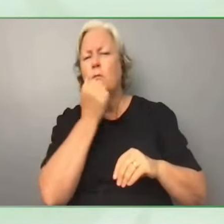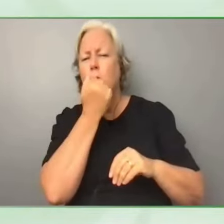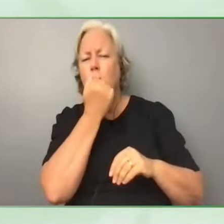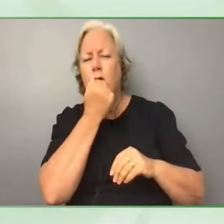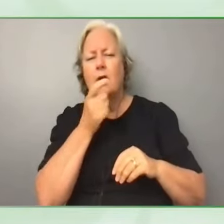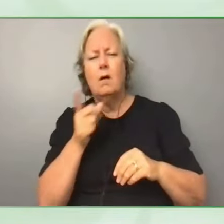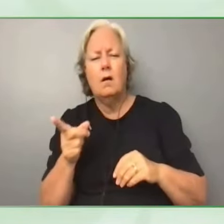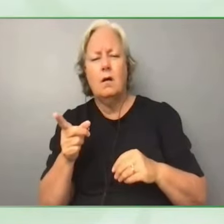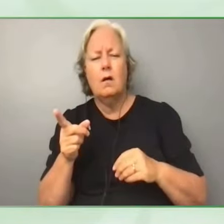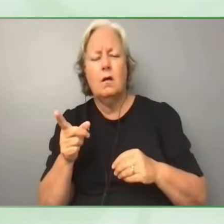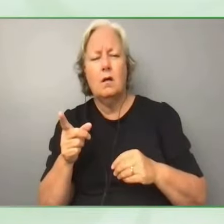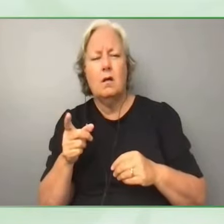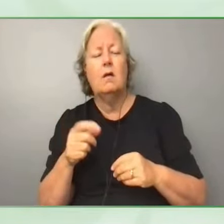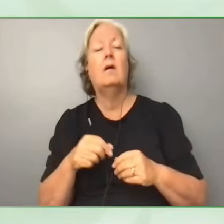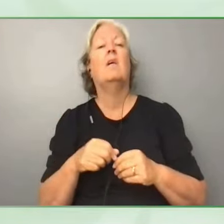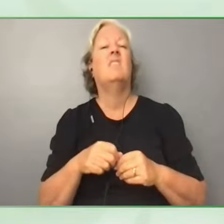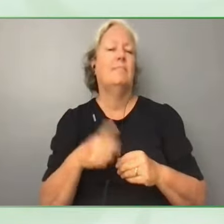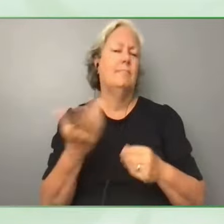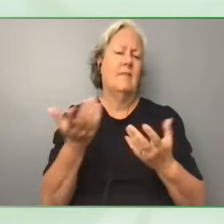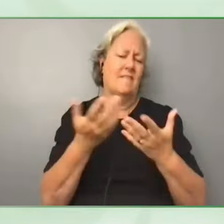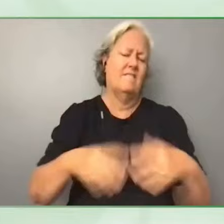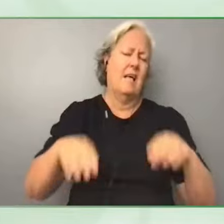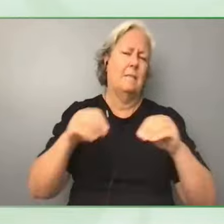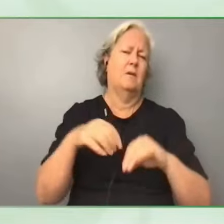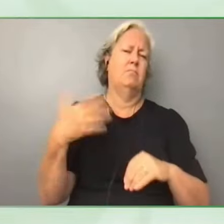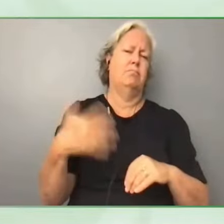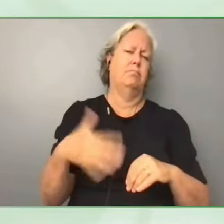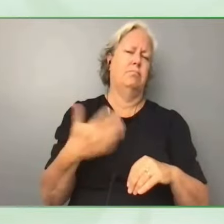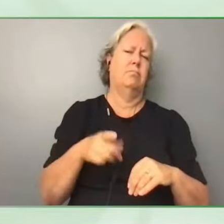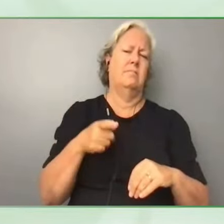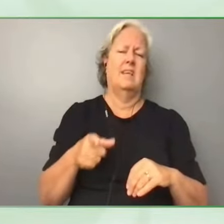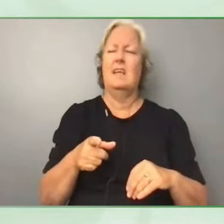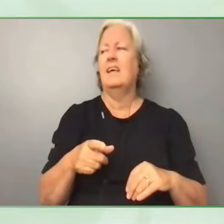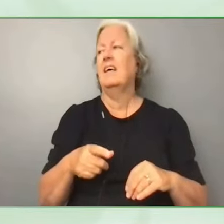family members are affected by any decision of their son and daughter.